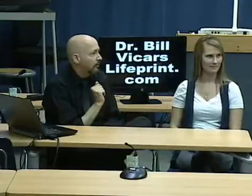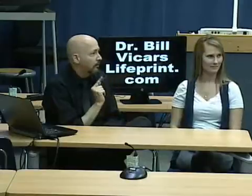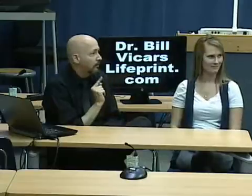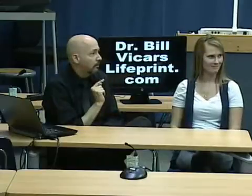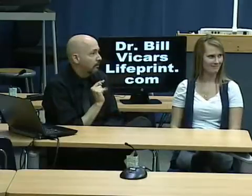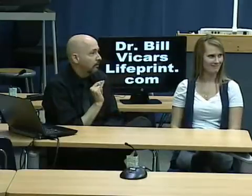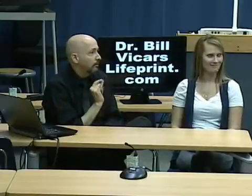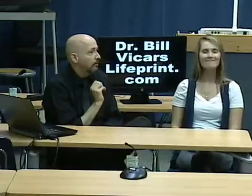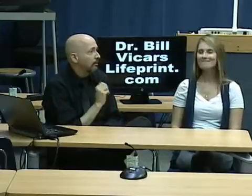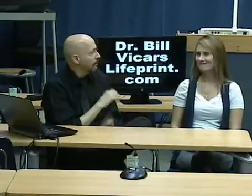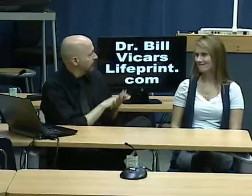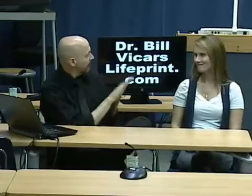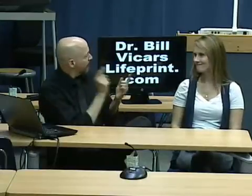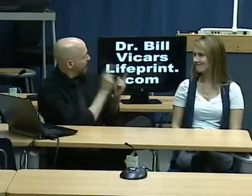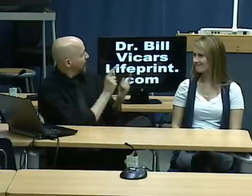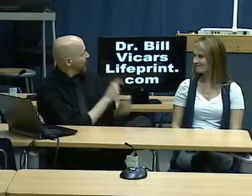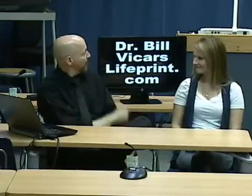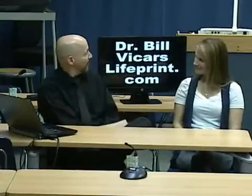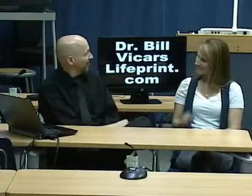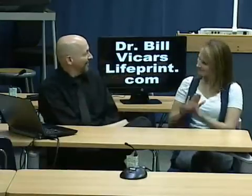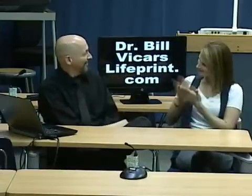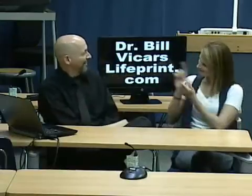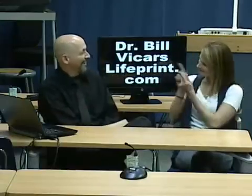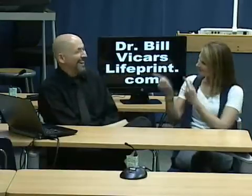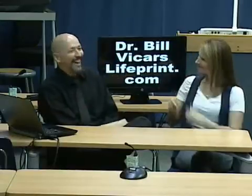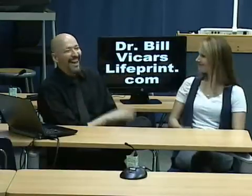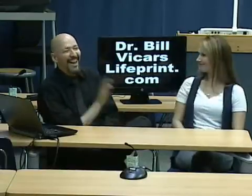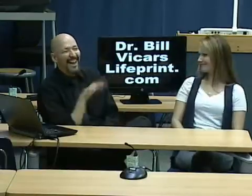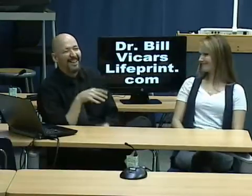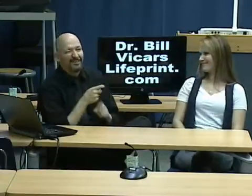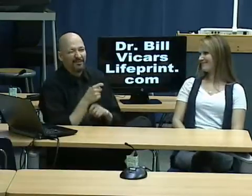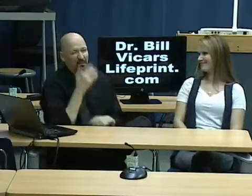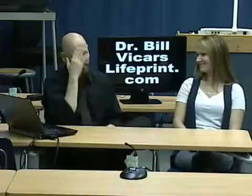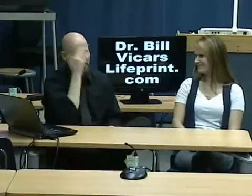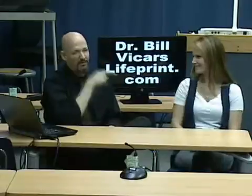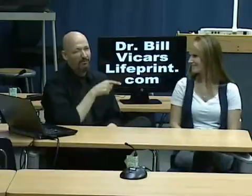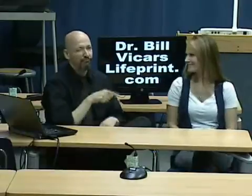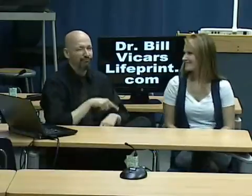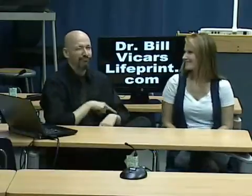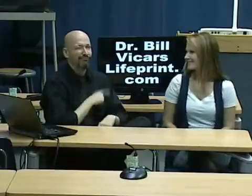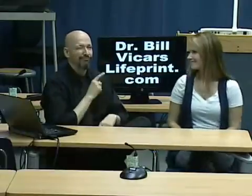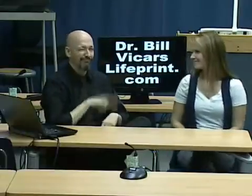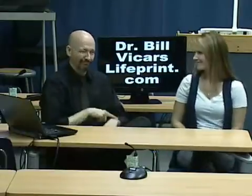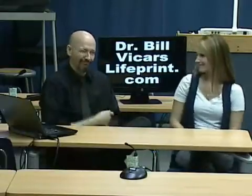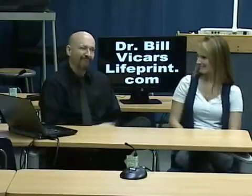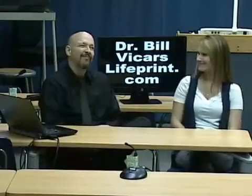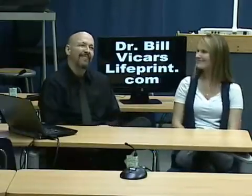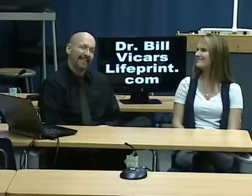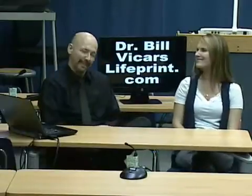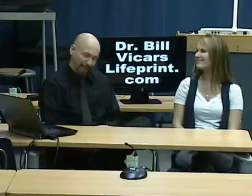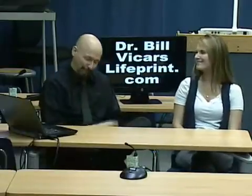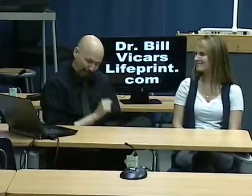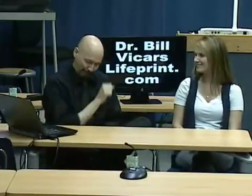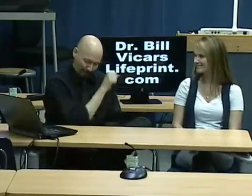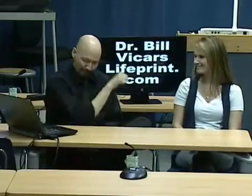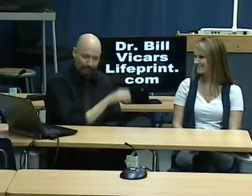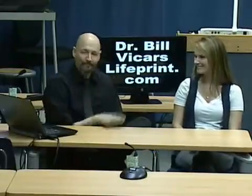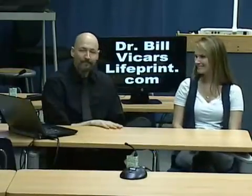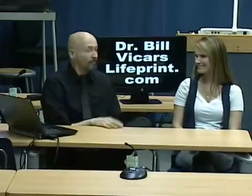KATIE, nice to meet you! Nice to meet you! I've known her for a long time. Yes.